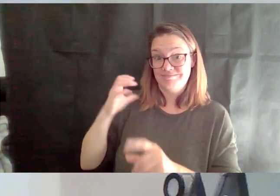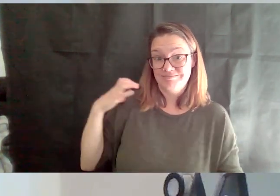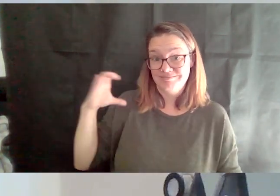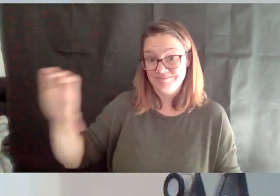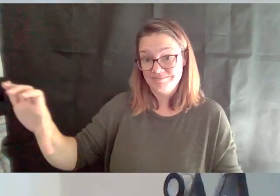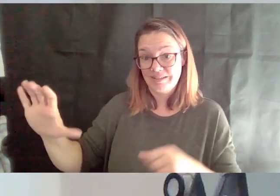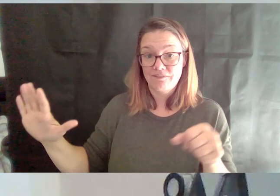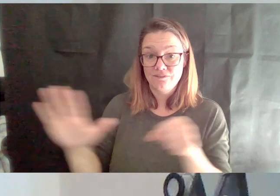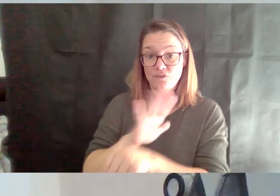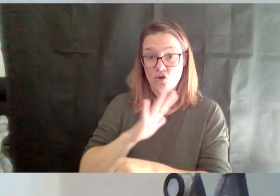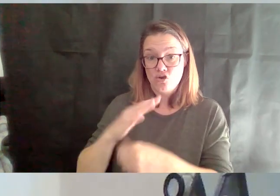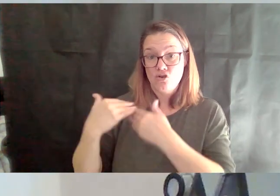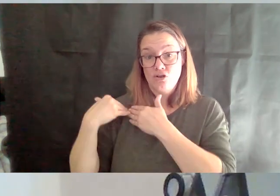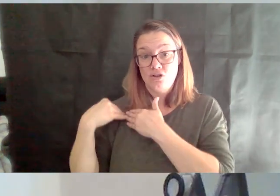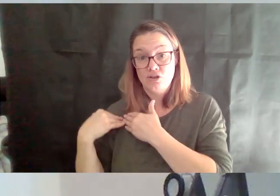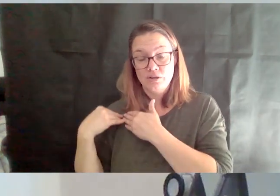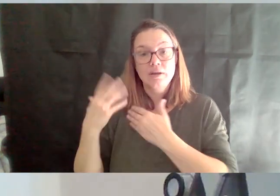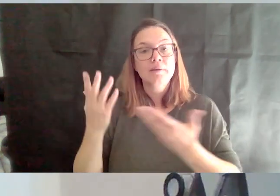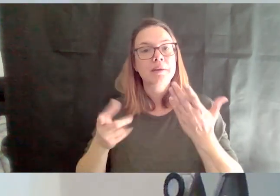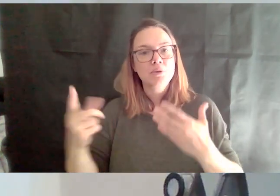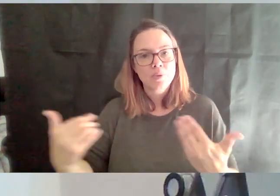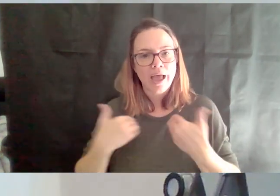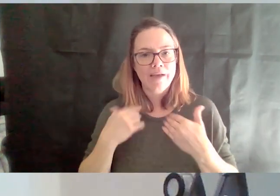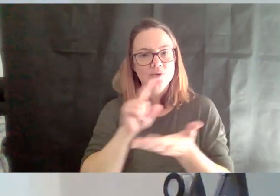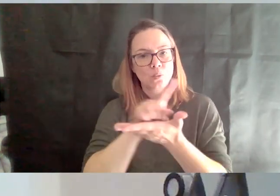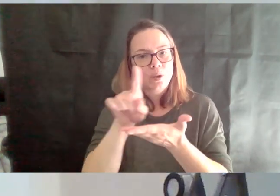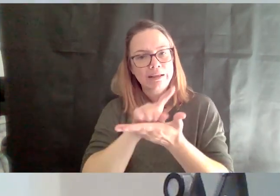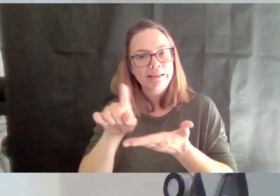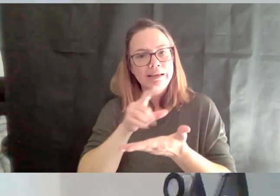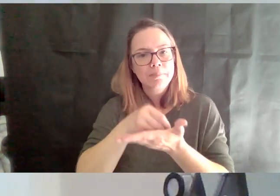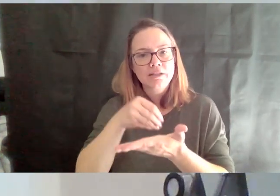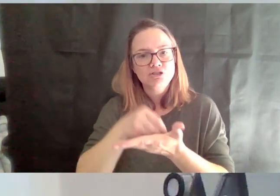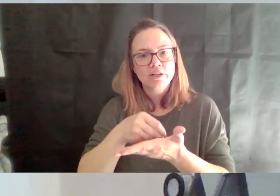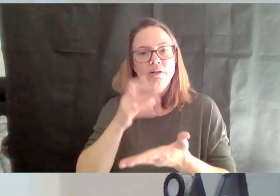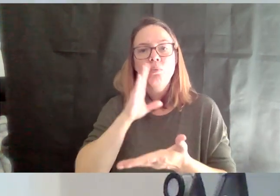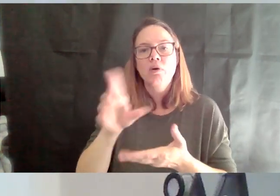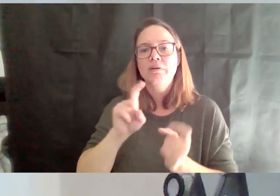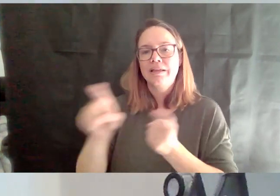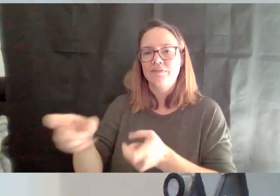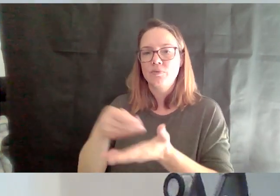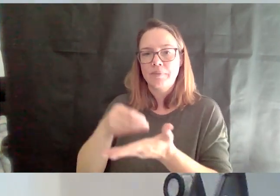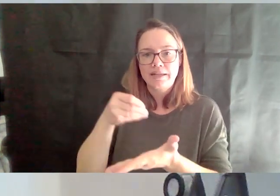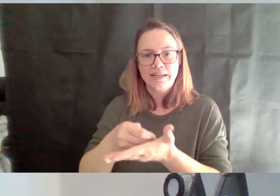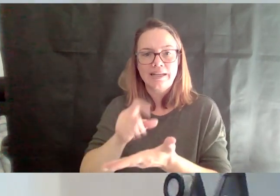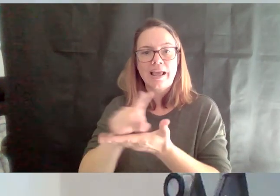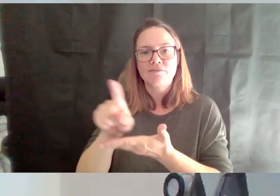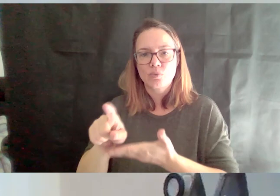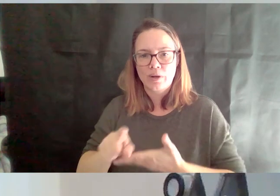So for example, you might have a weekly budget where you're getting money for food every single week. Well, maybe the first month you'll